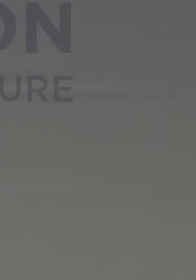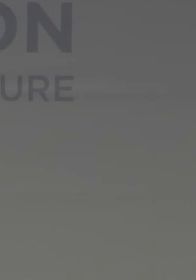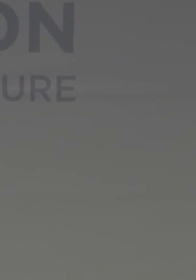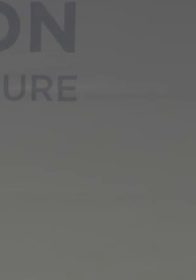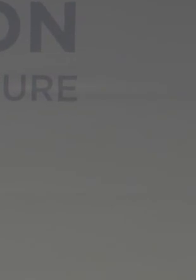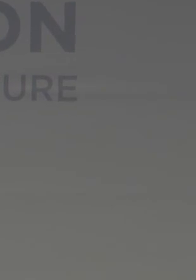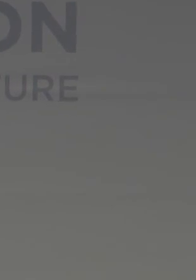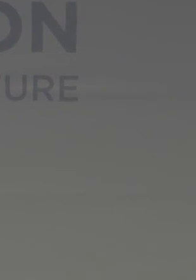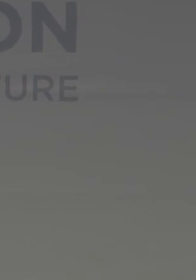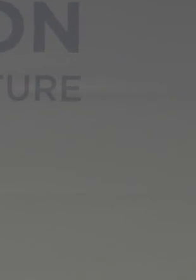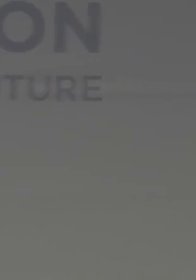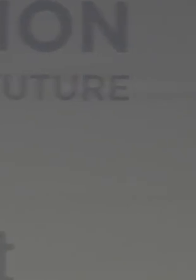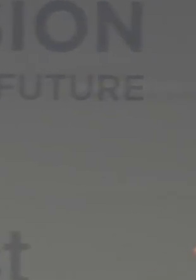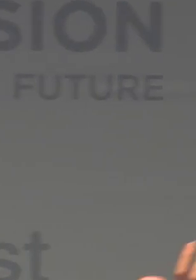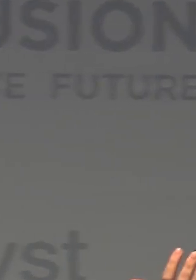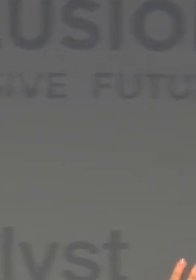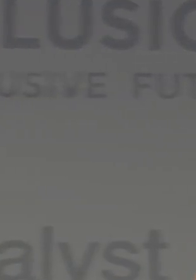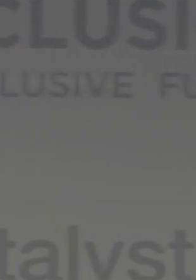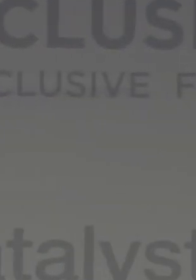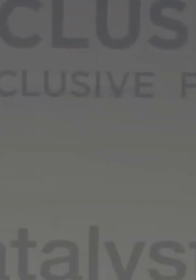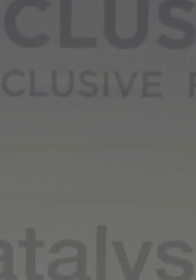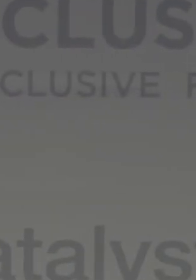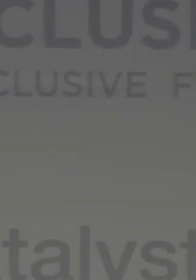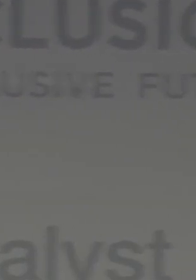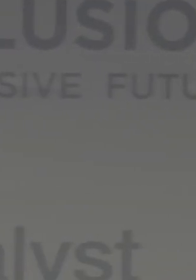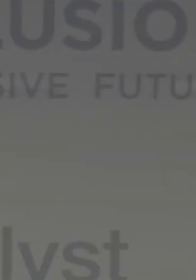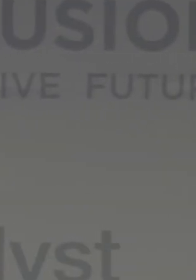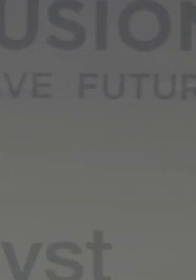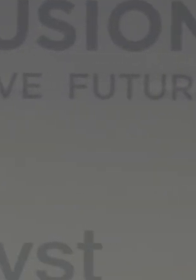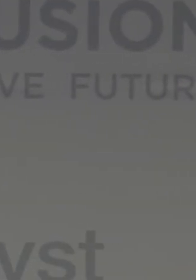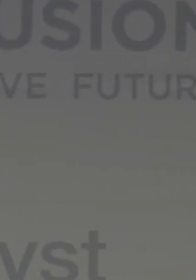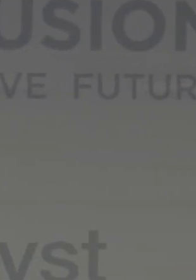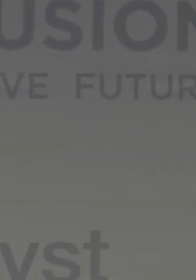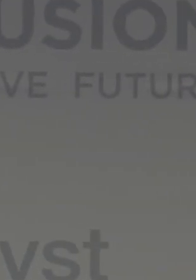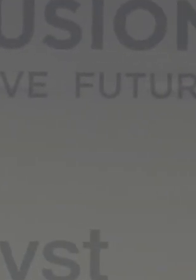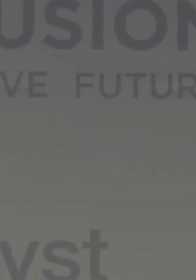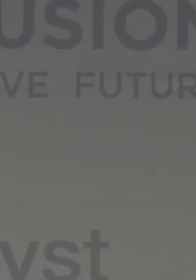differently I think that the people are living with different abilities they're